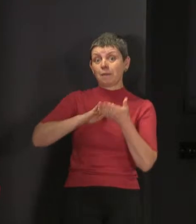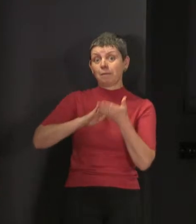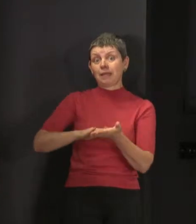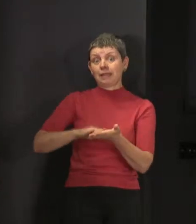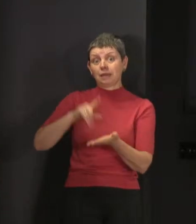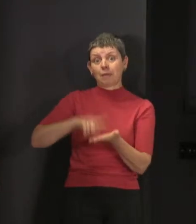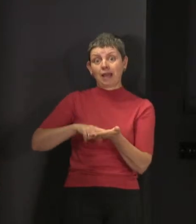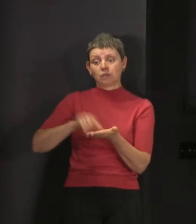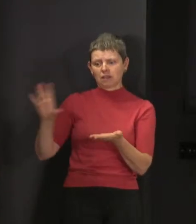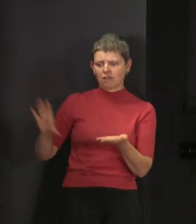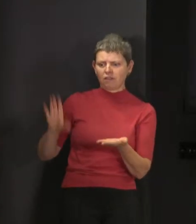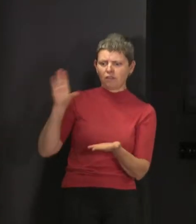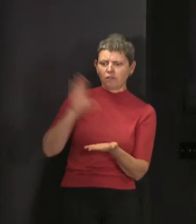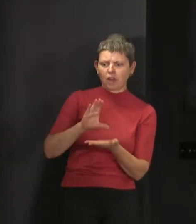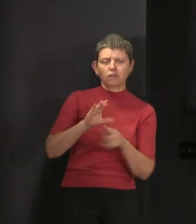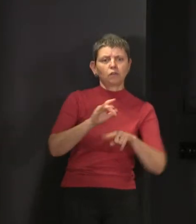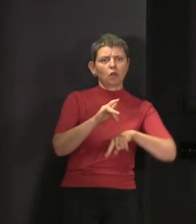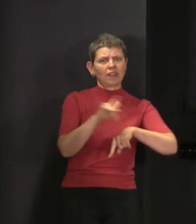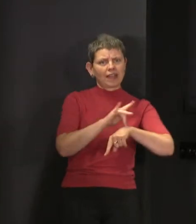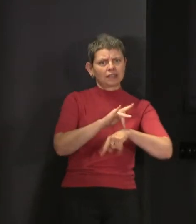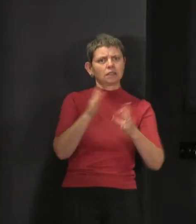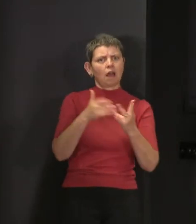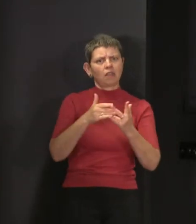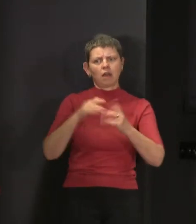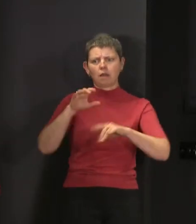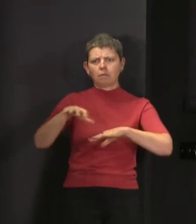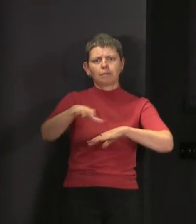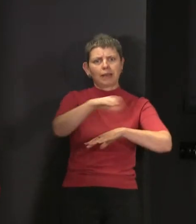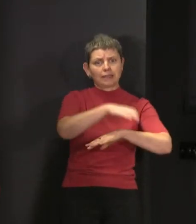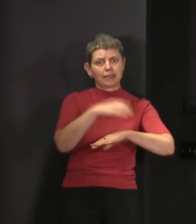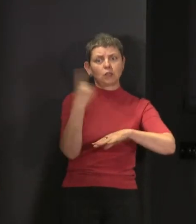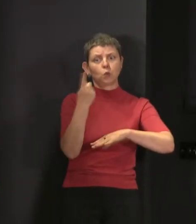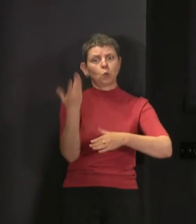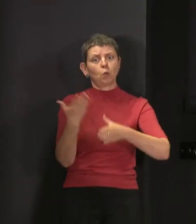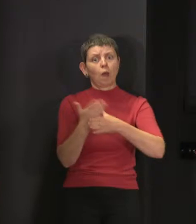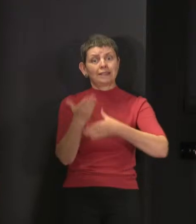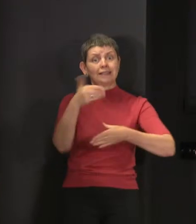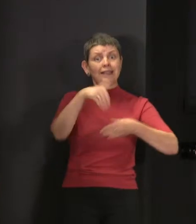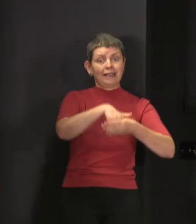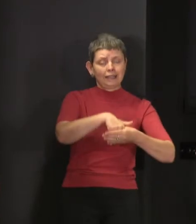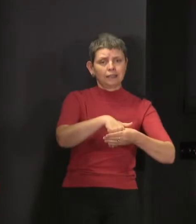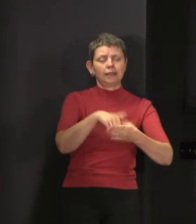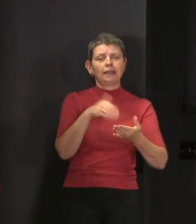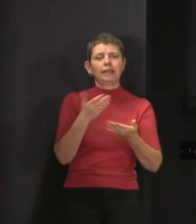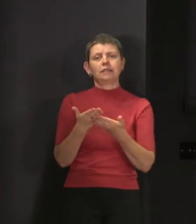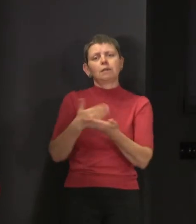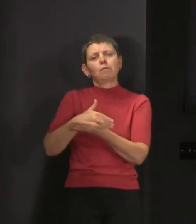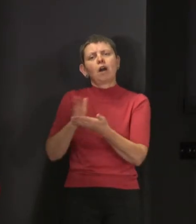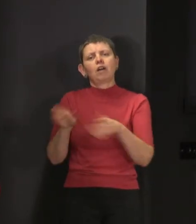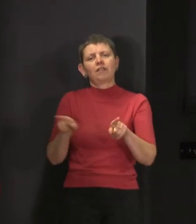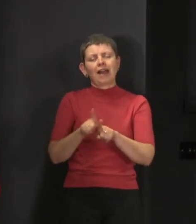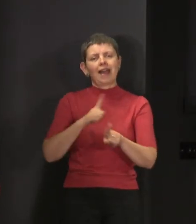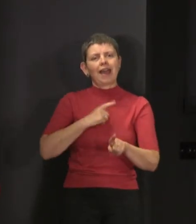theatres and other venues and freelancers who work with them is part of our £2.3 billion package